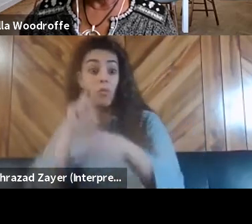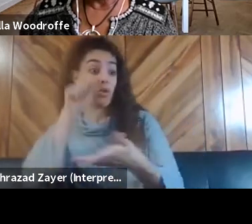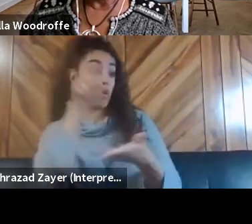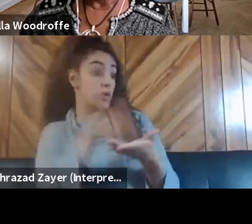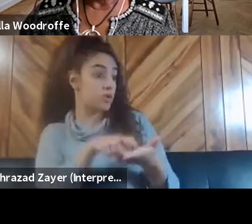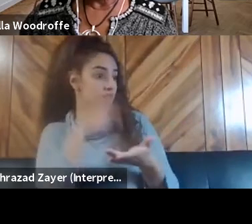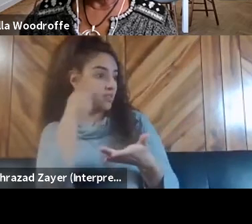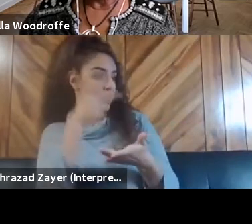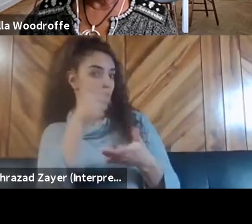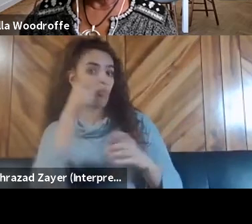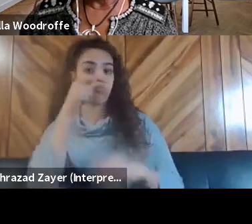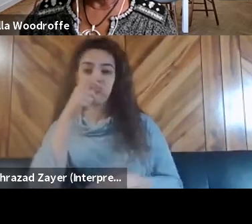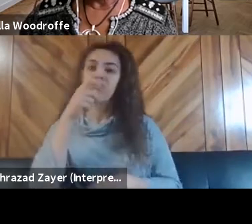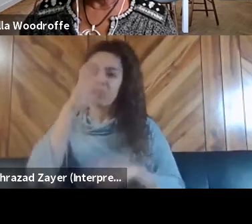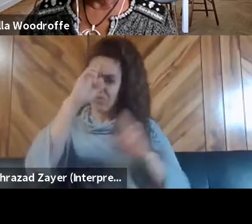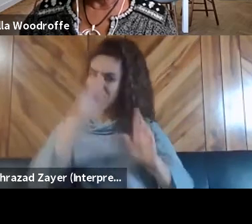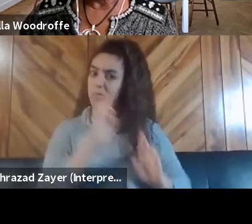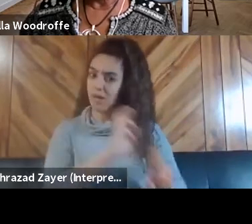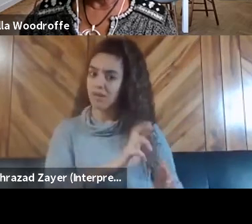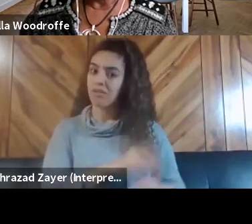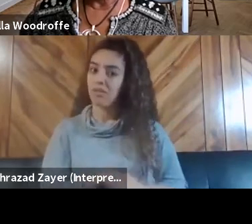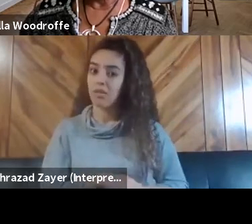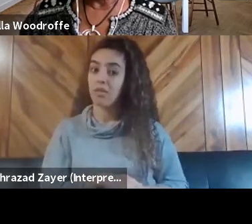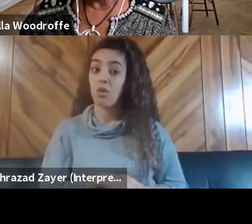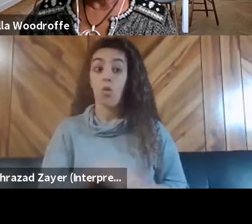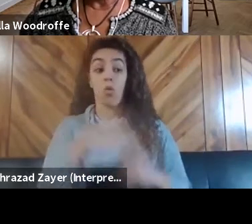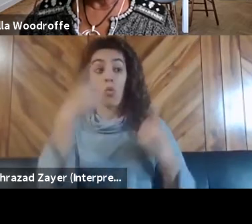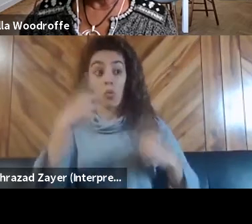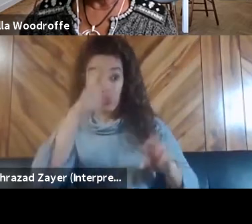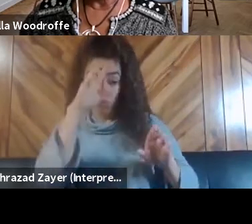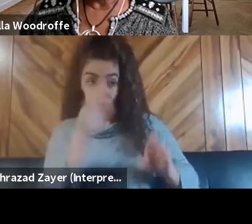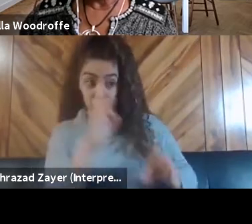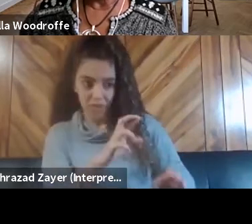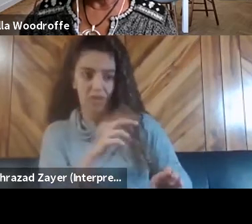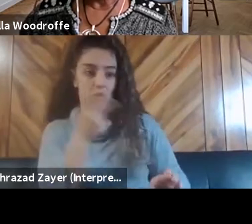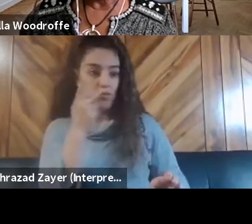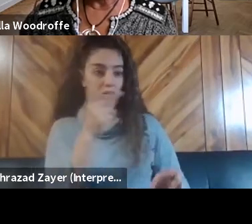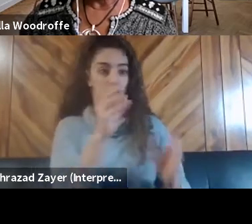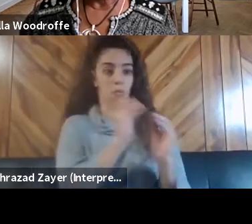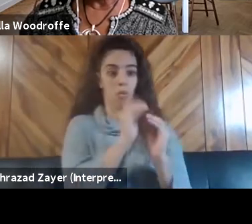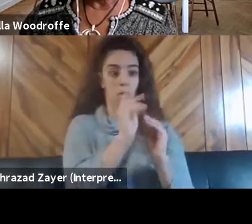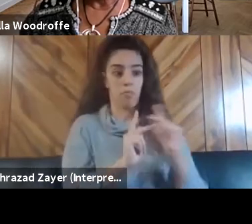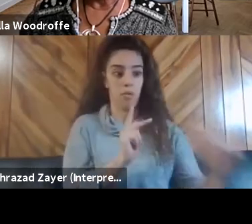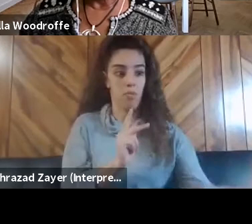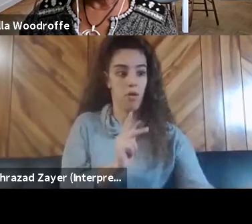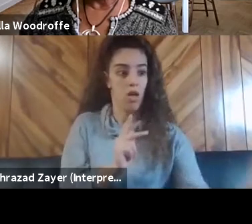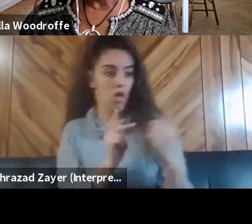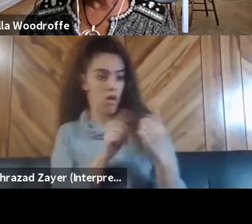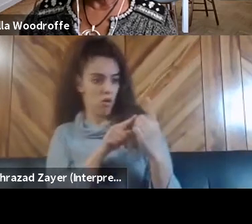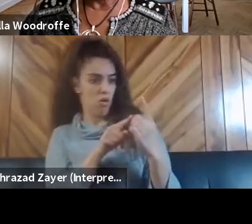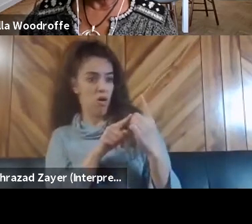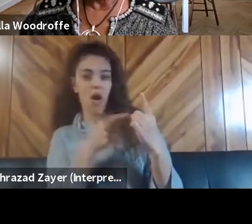they're respecting that, that's when actually you start seeing some of them become more proactive. Right? When my wife